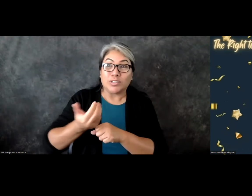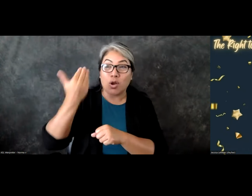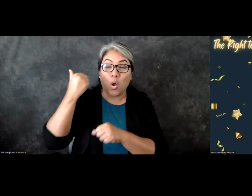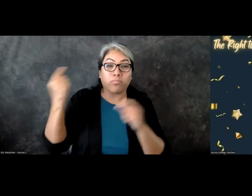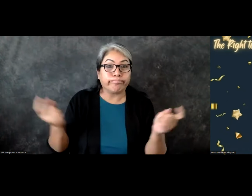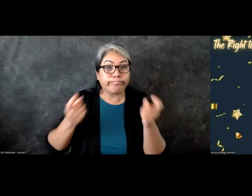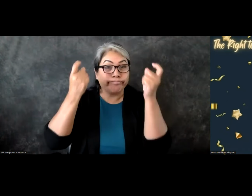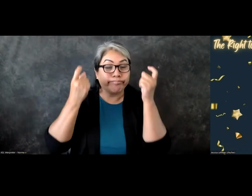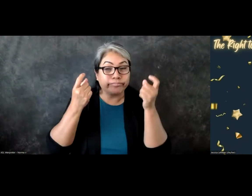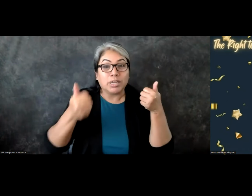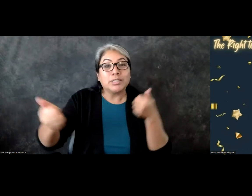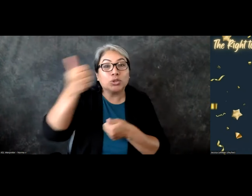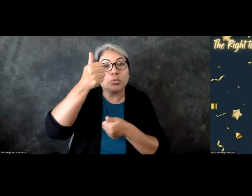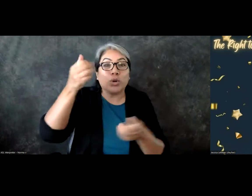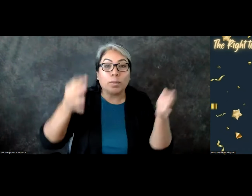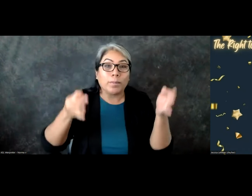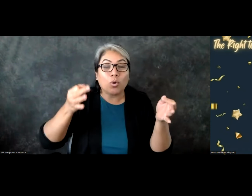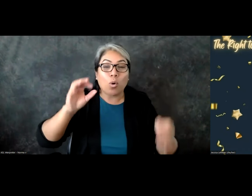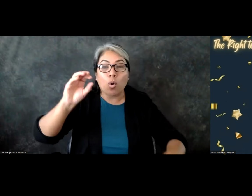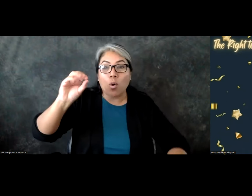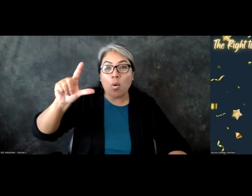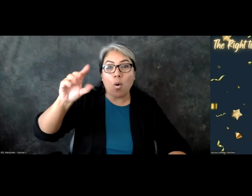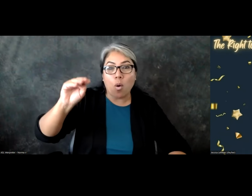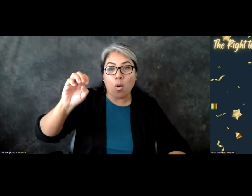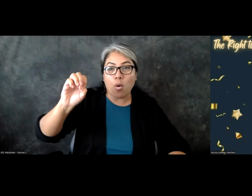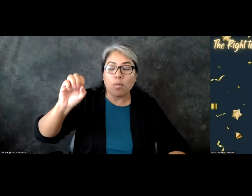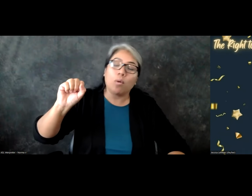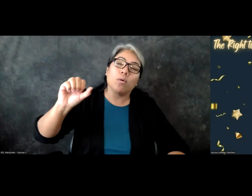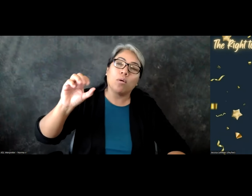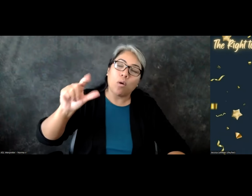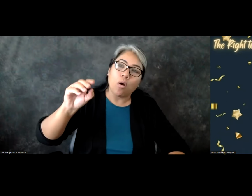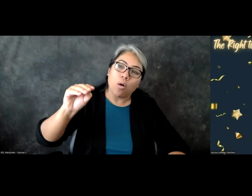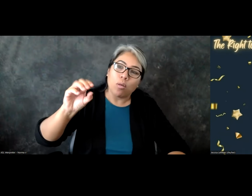more broadly that just recently June 22nd was the